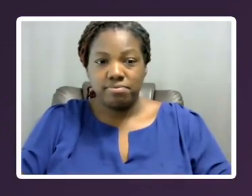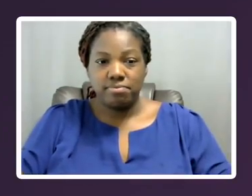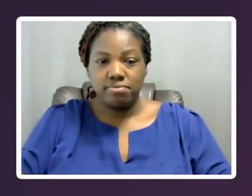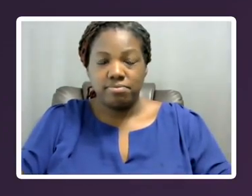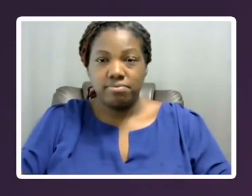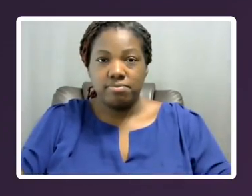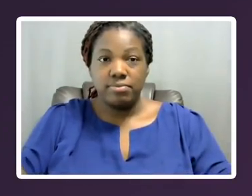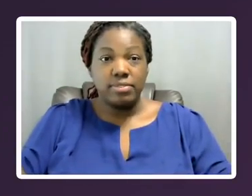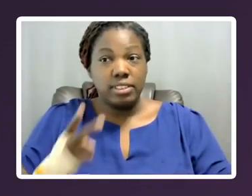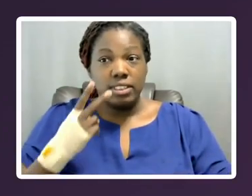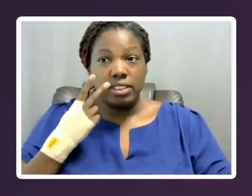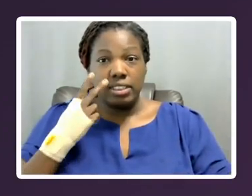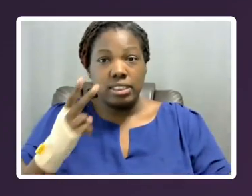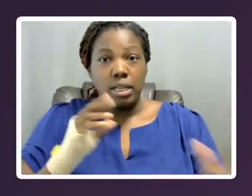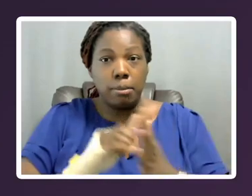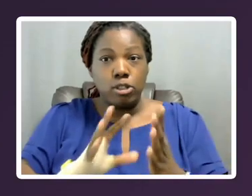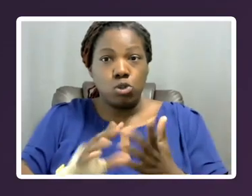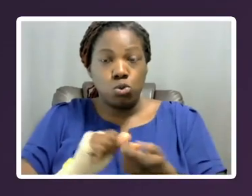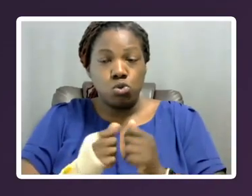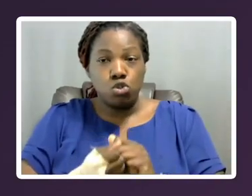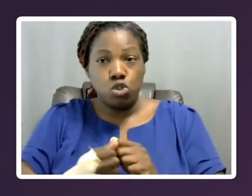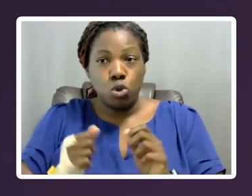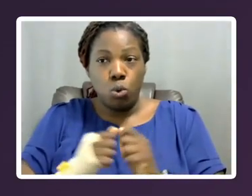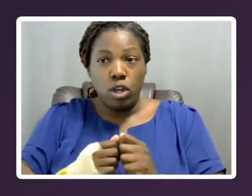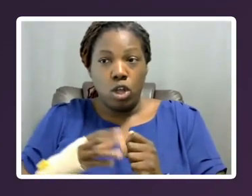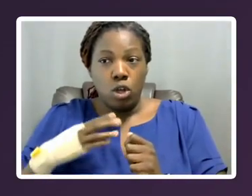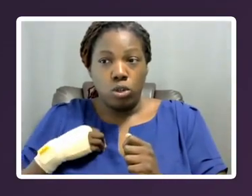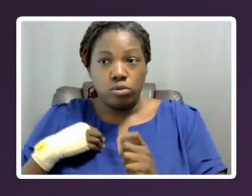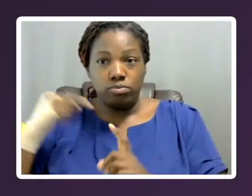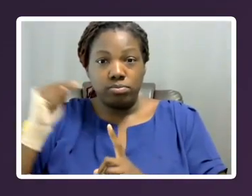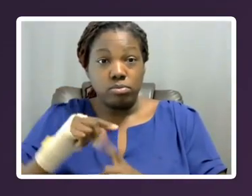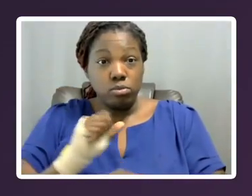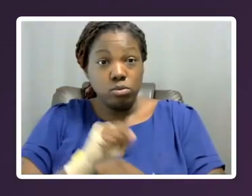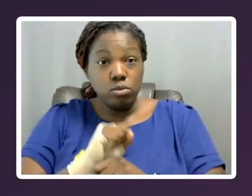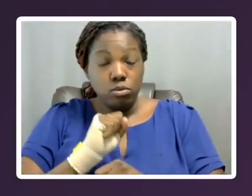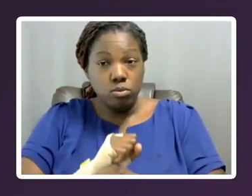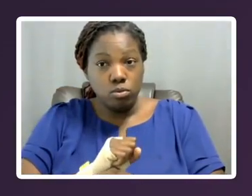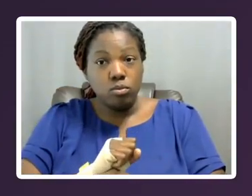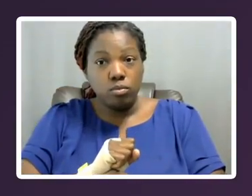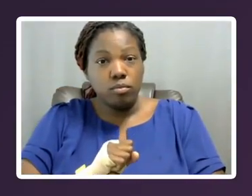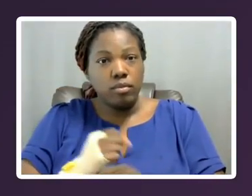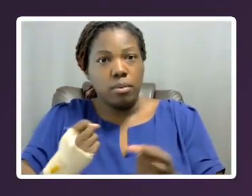with taking their -- the ownership of this work. Because a lot of the stories were personal to